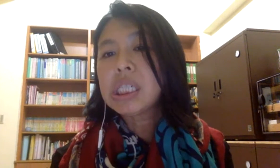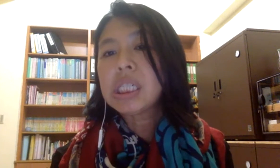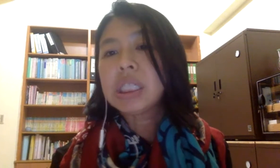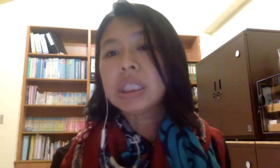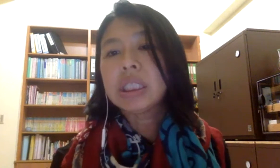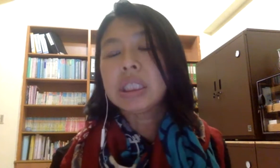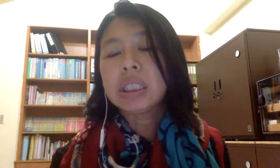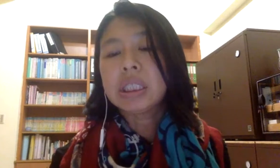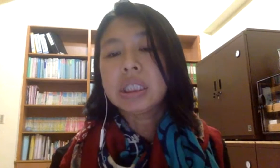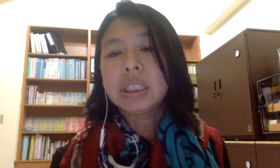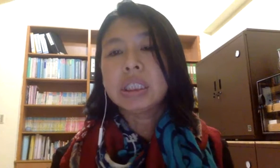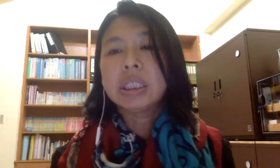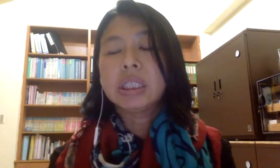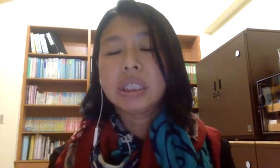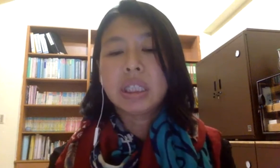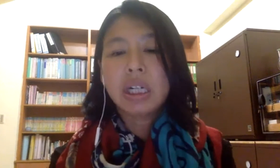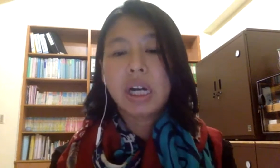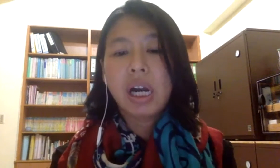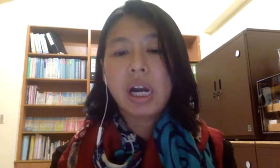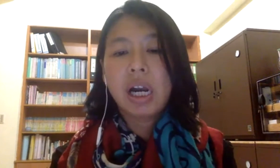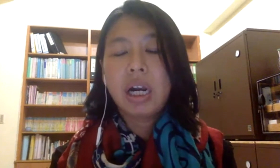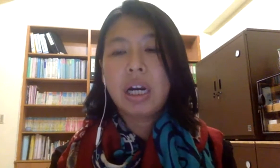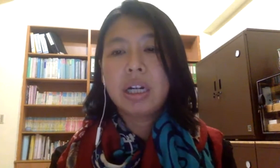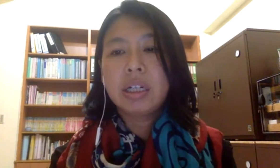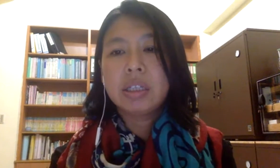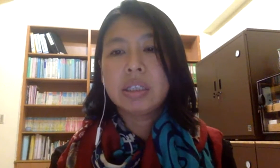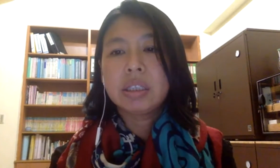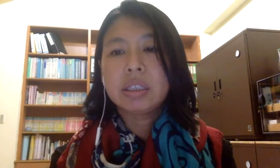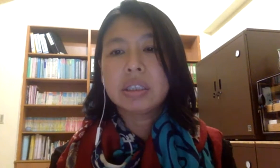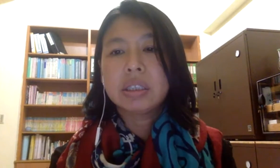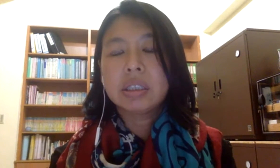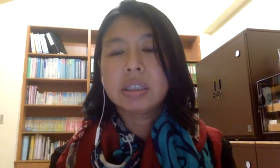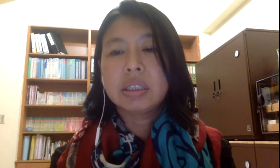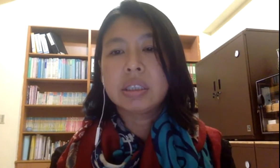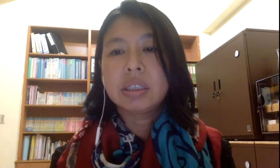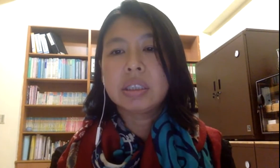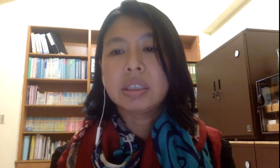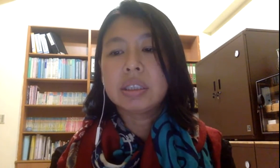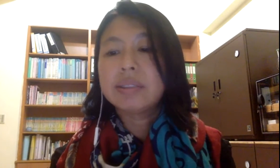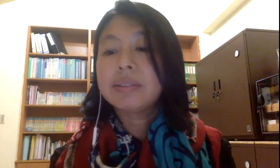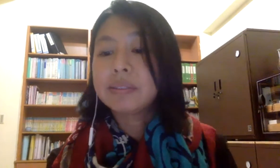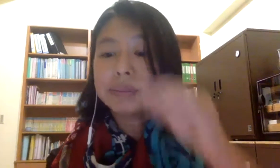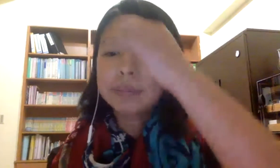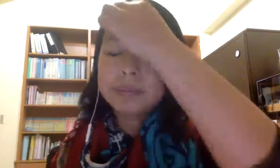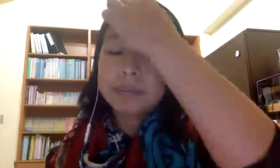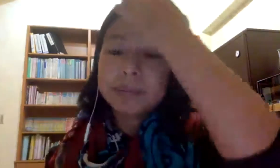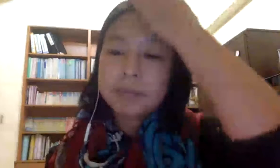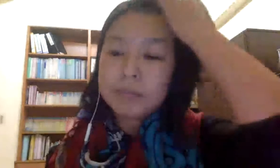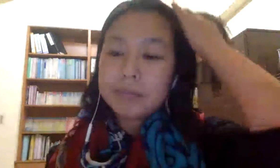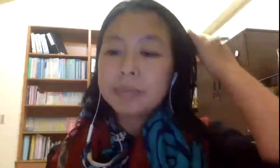If it doesn't work, I'm sure David has it, so maybe he can share it.